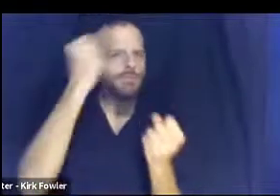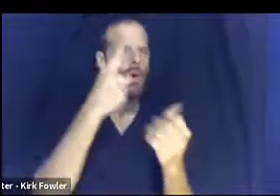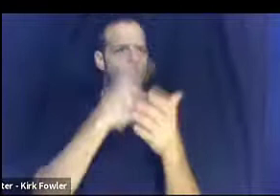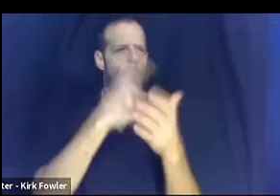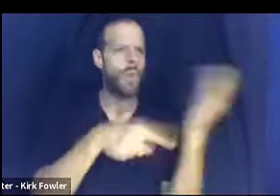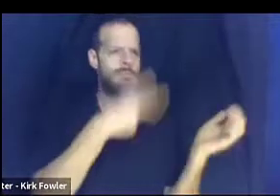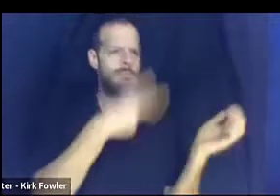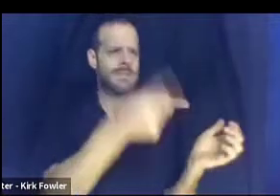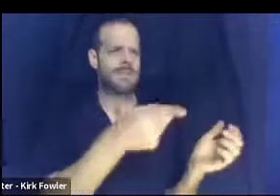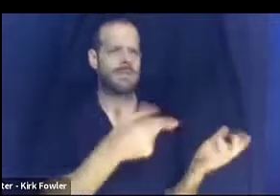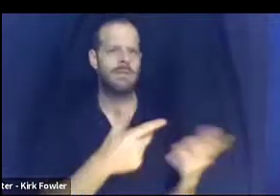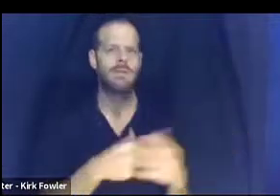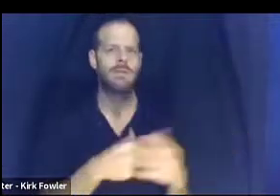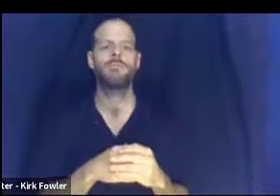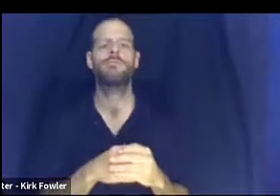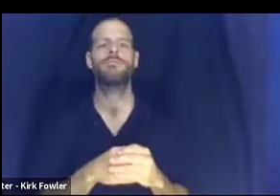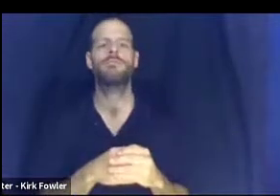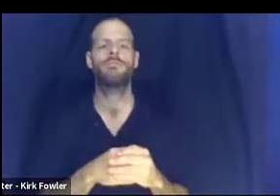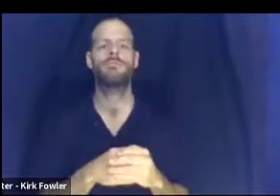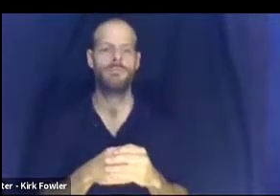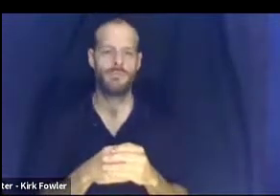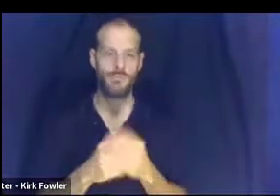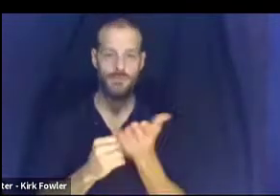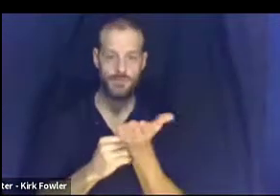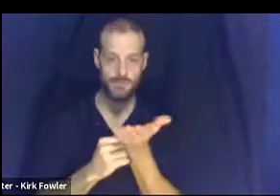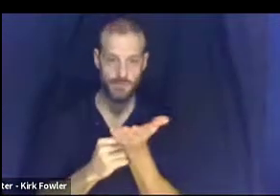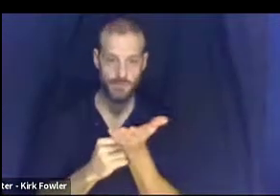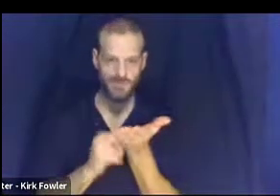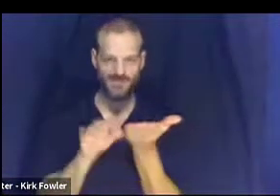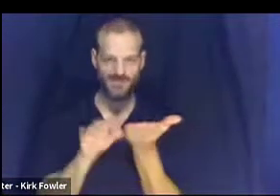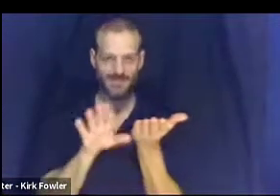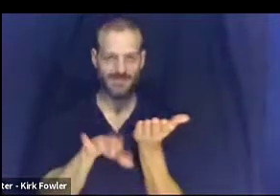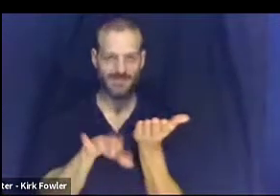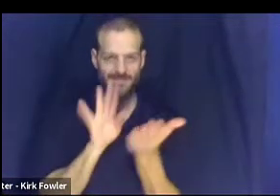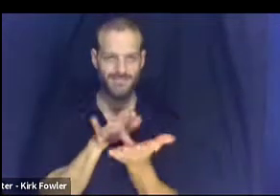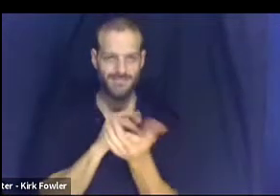So, here are on the bottom middle examples